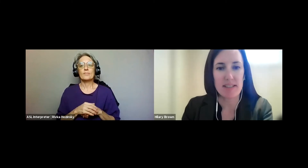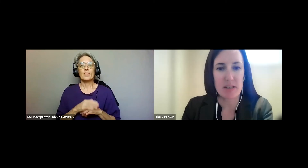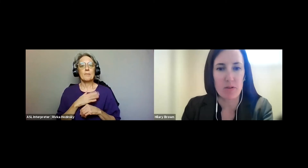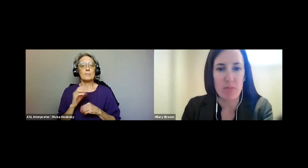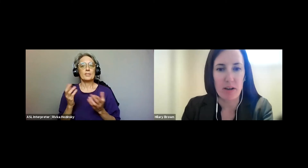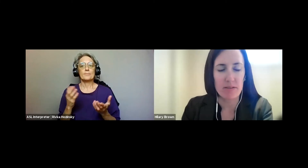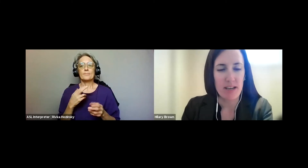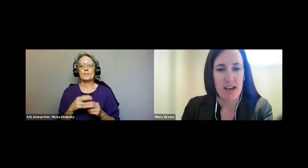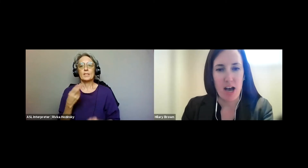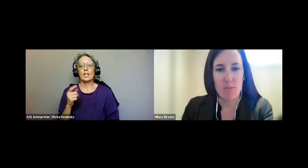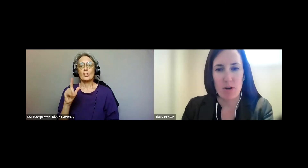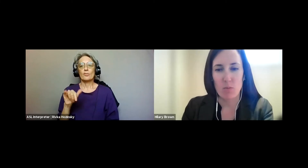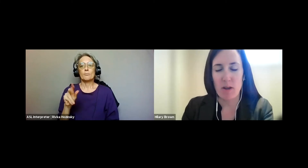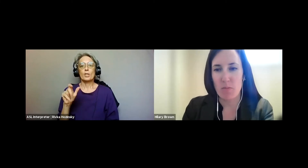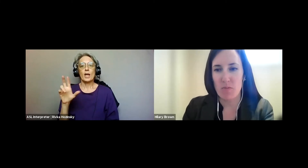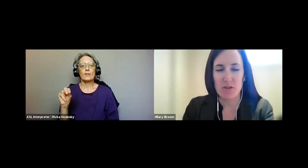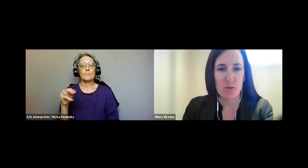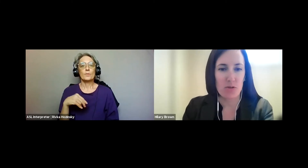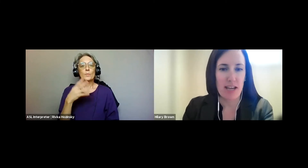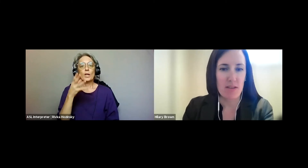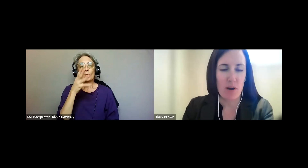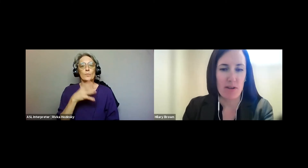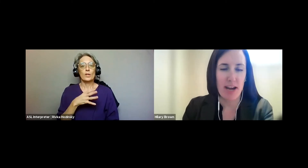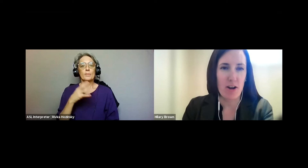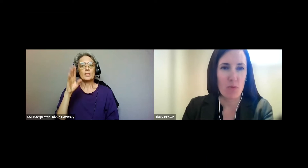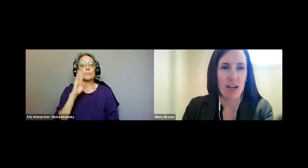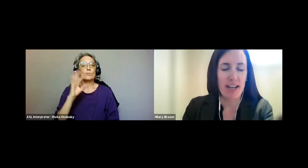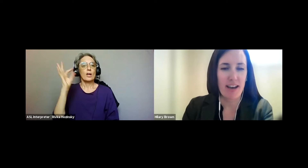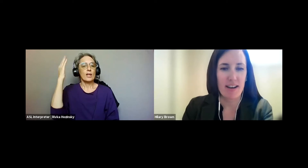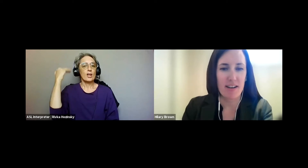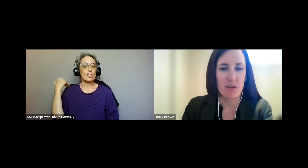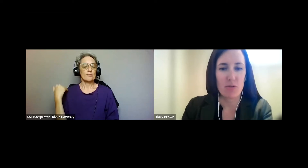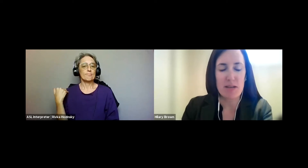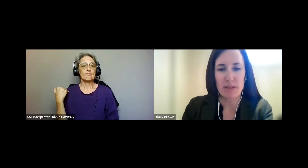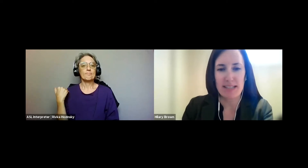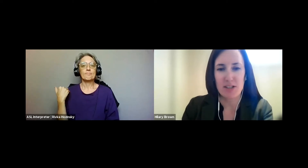Hilary Brown and I’m a white woman with shoulder length brown hair. I’m wearing a green blazer,